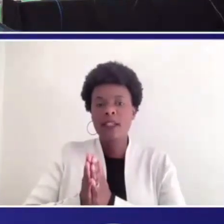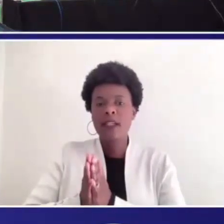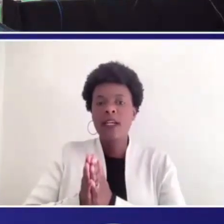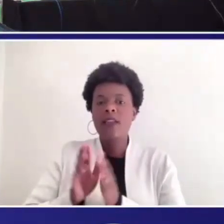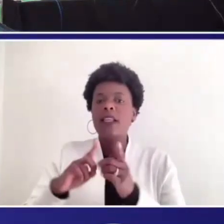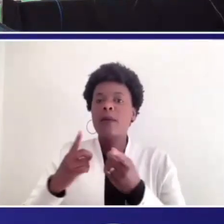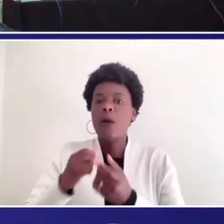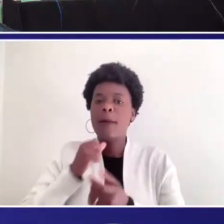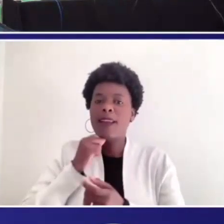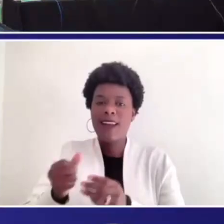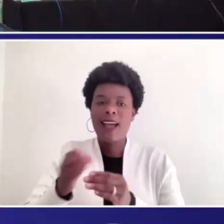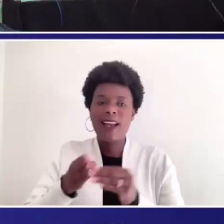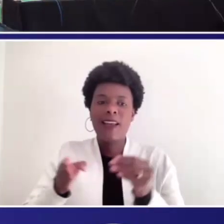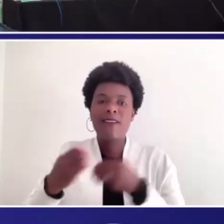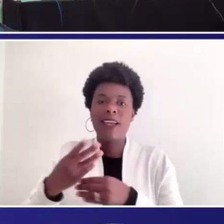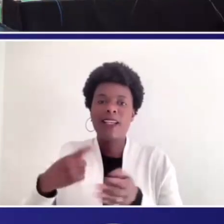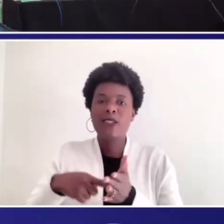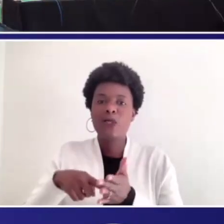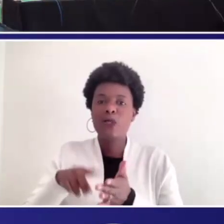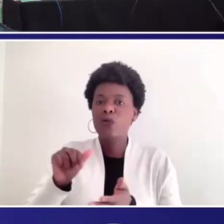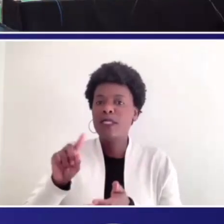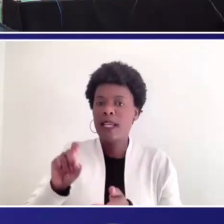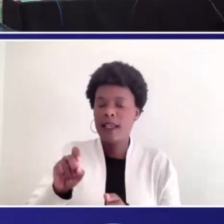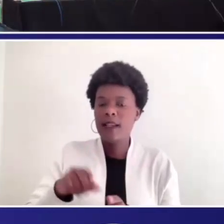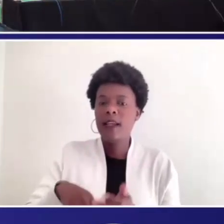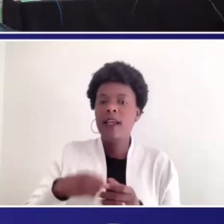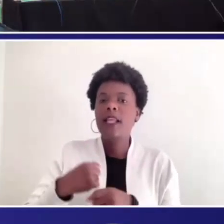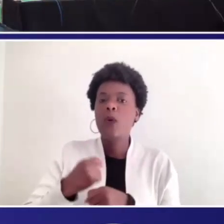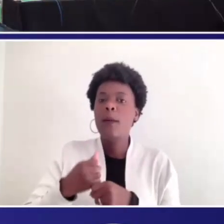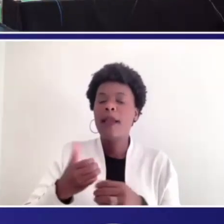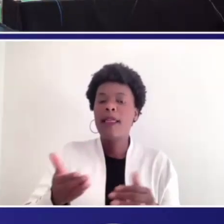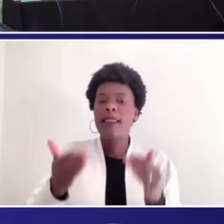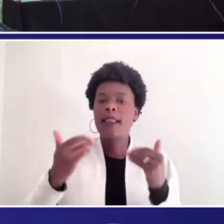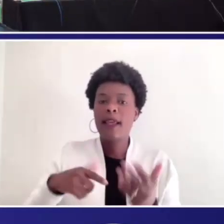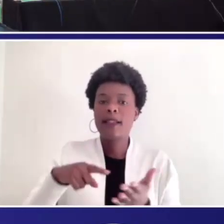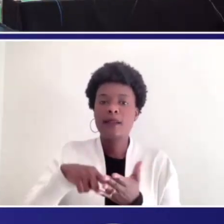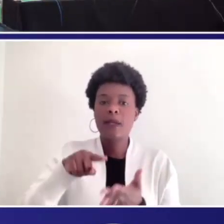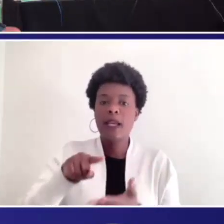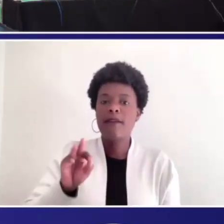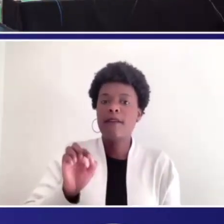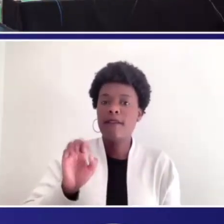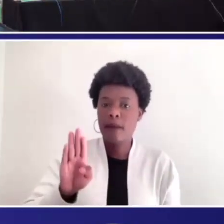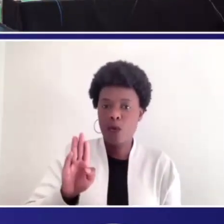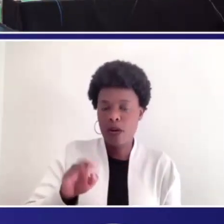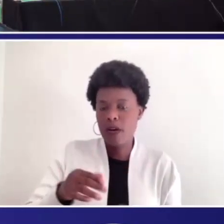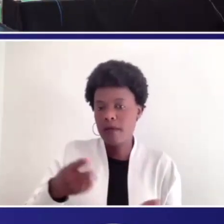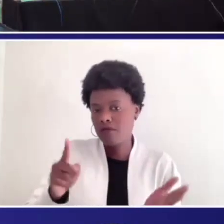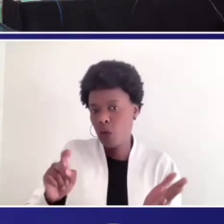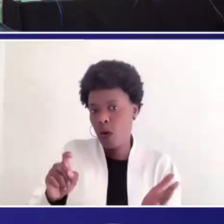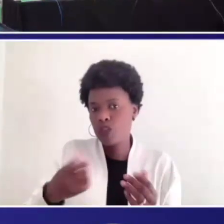They would make their subsequent payment in February, the $100 that covers all of that.